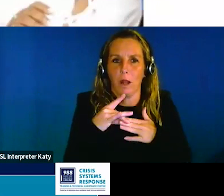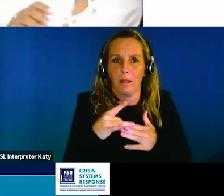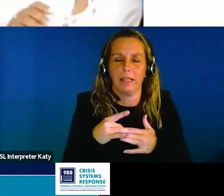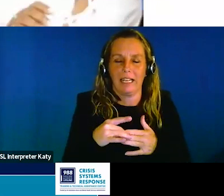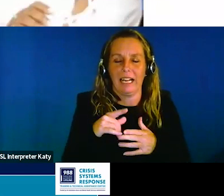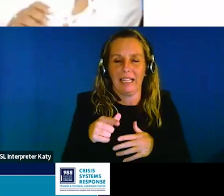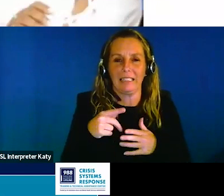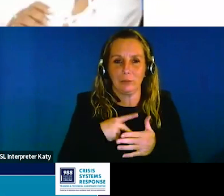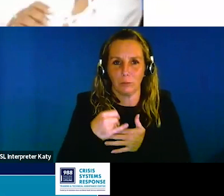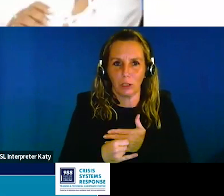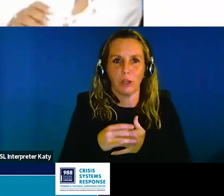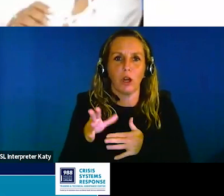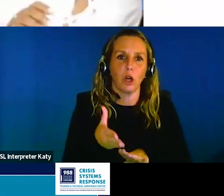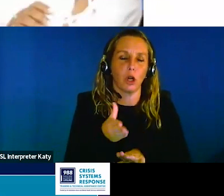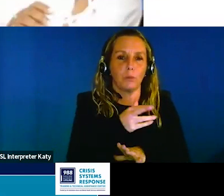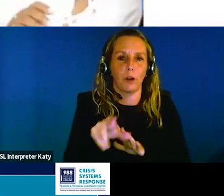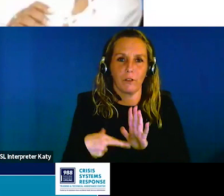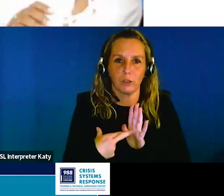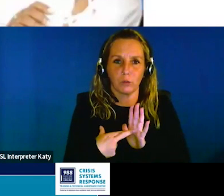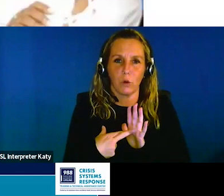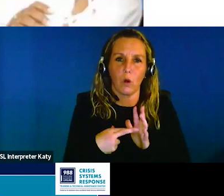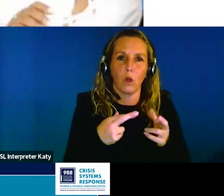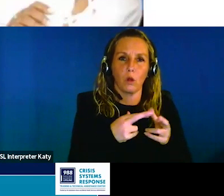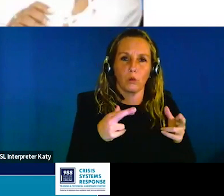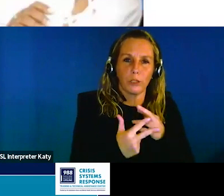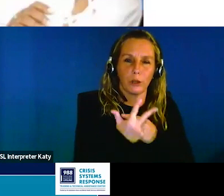Her previous roles are as Region three Regional administrator